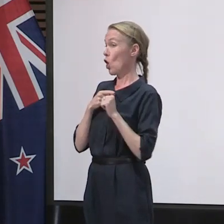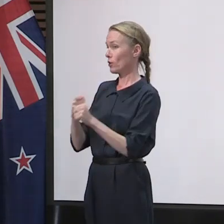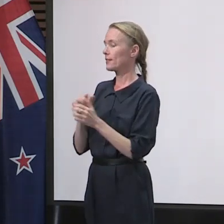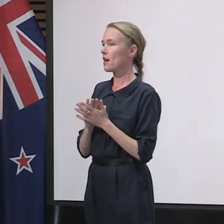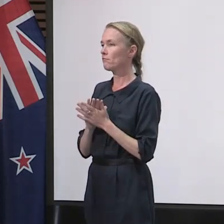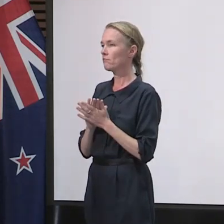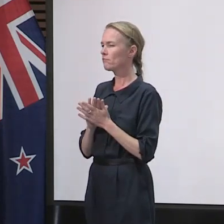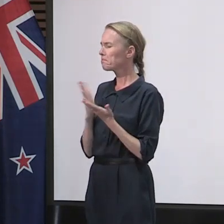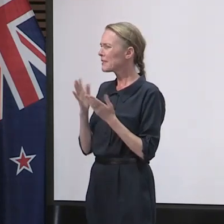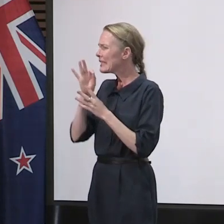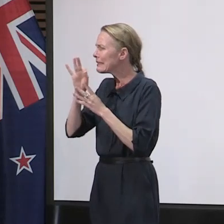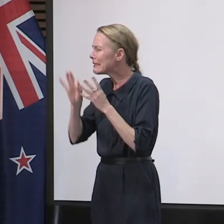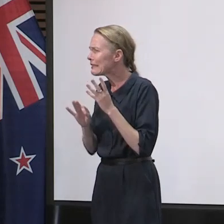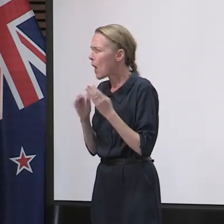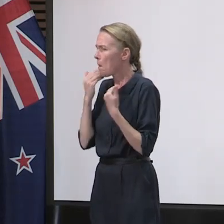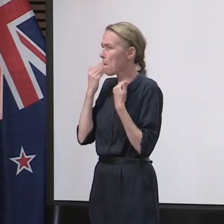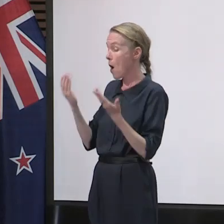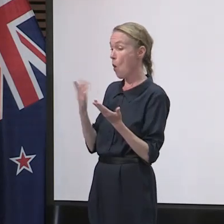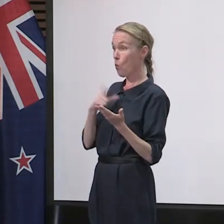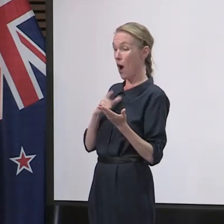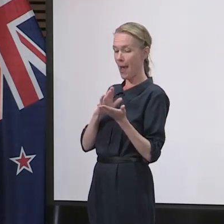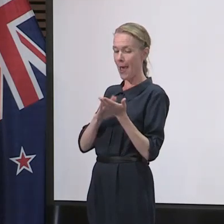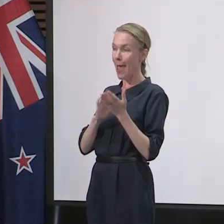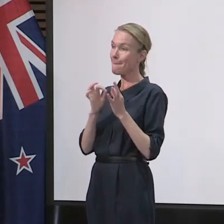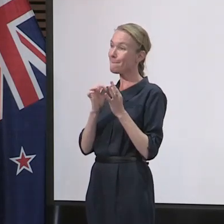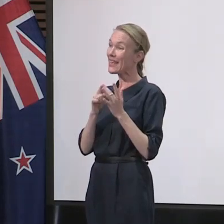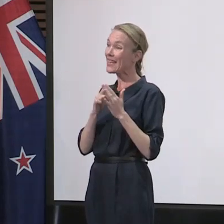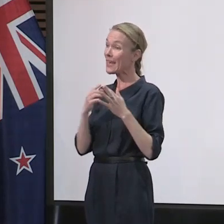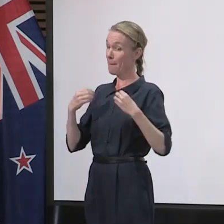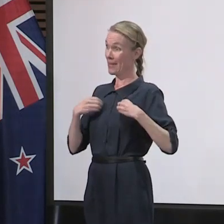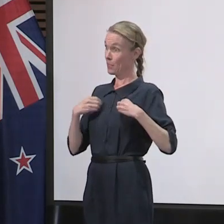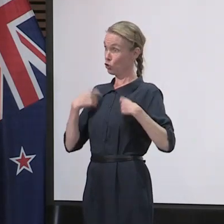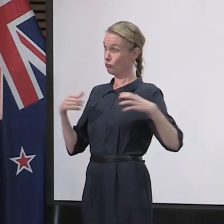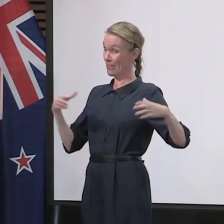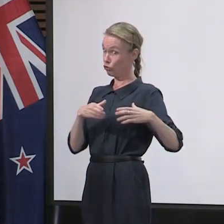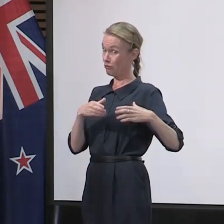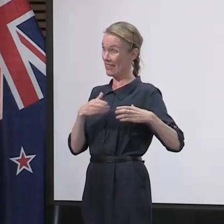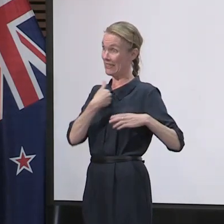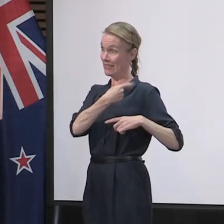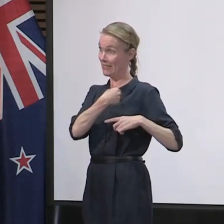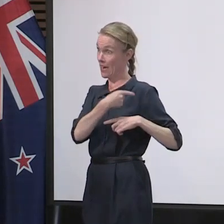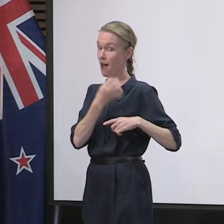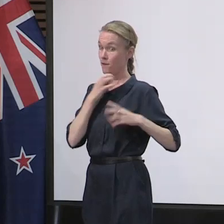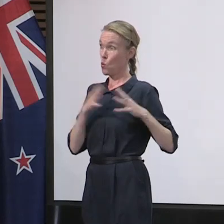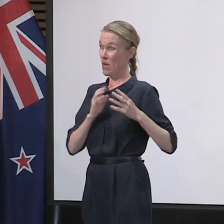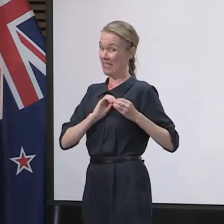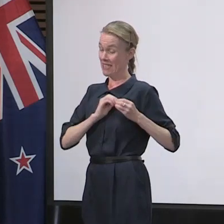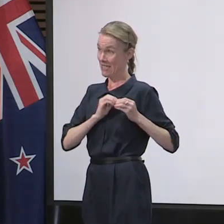that? I'm not familiar of the details of the process because MBIE have been